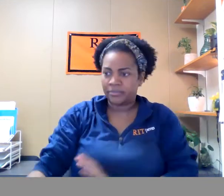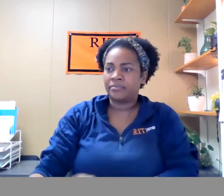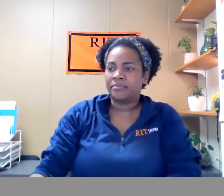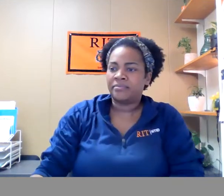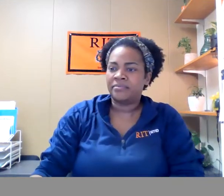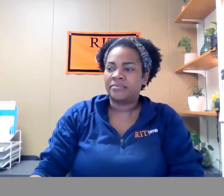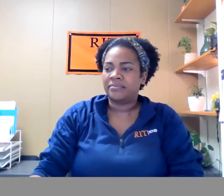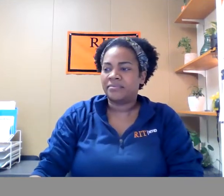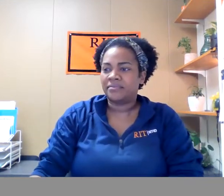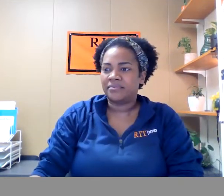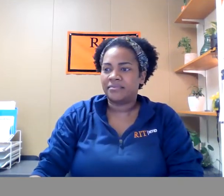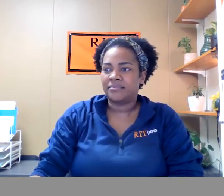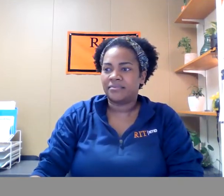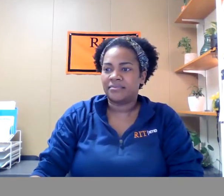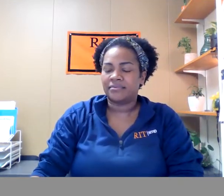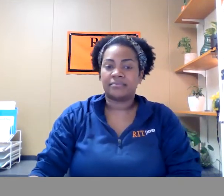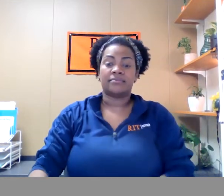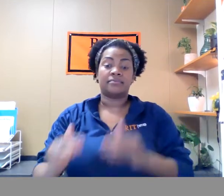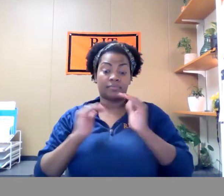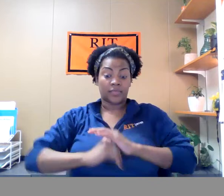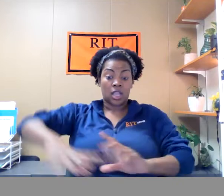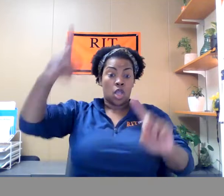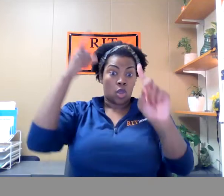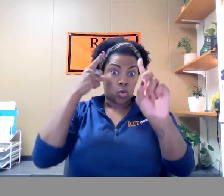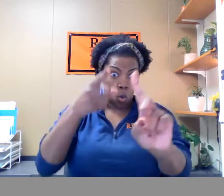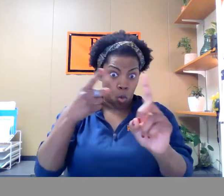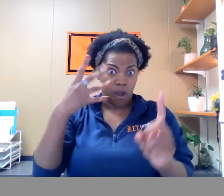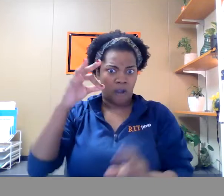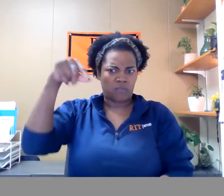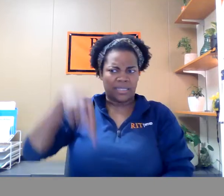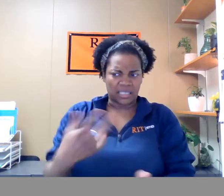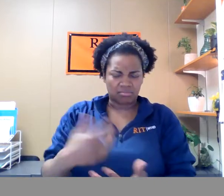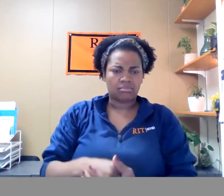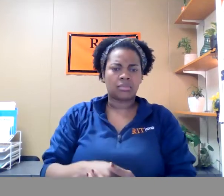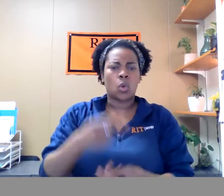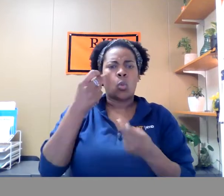So it seems like they're honing in and being very clear in their delivery.